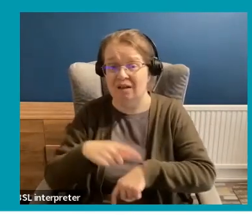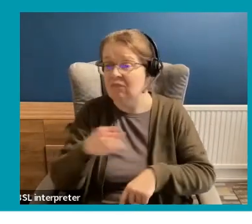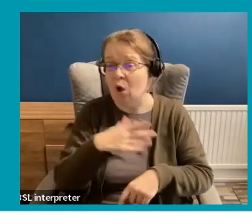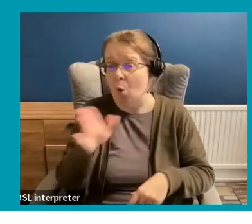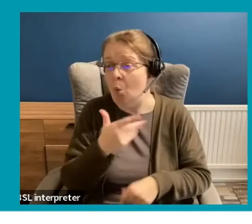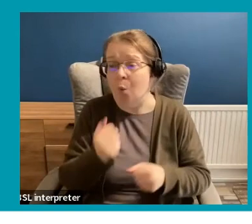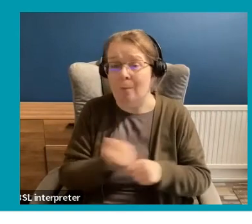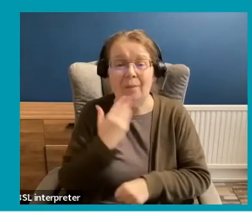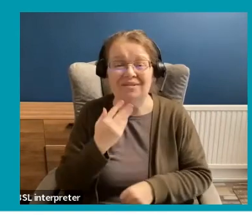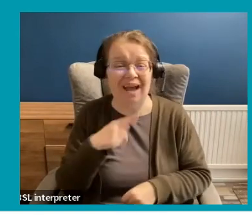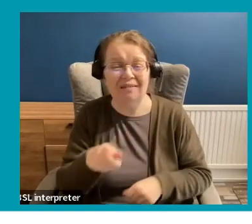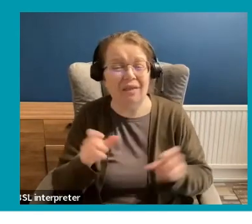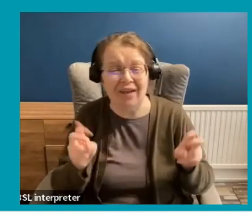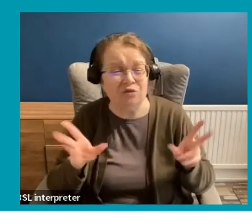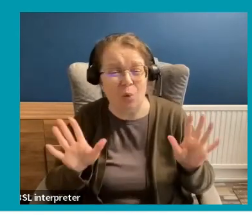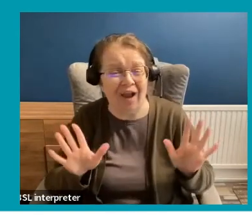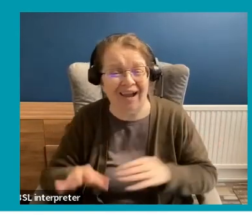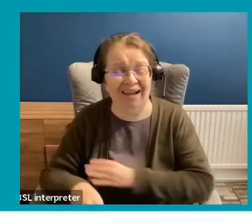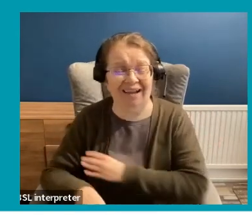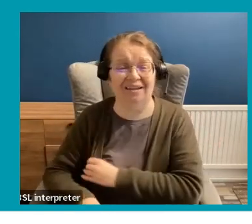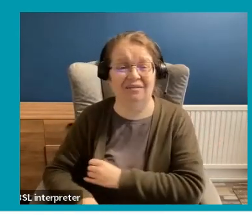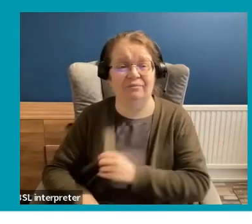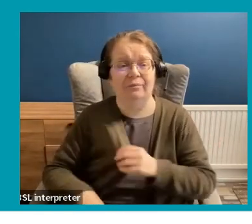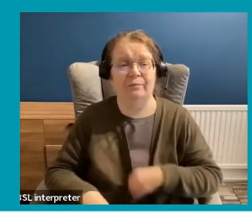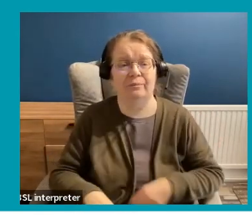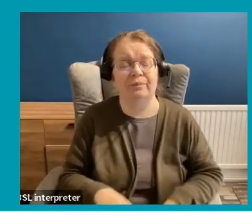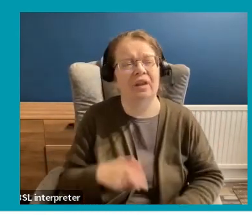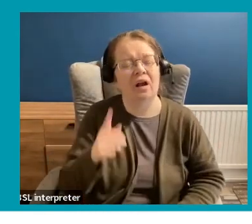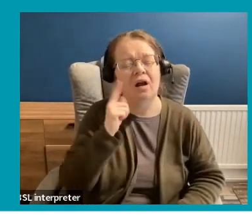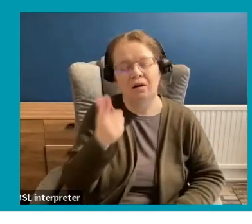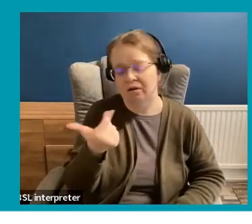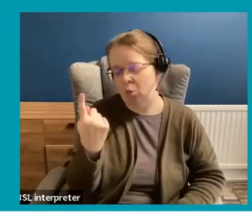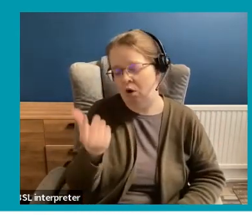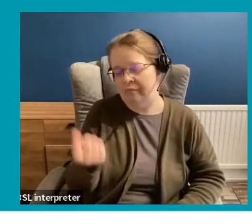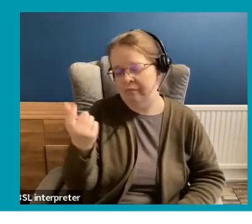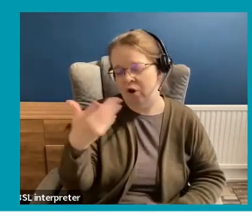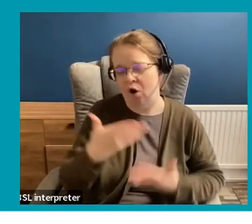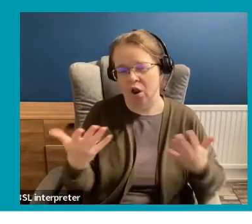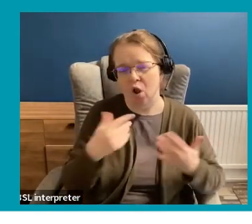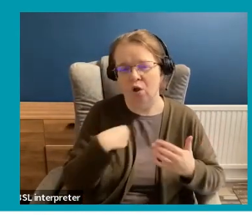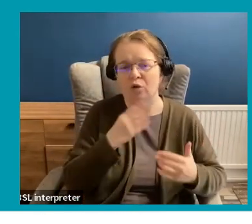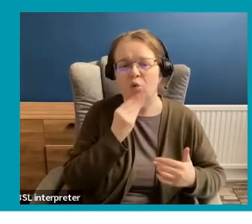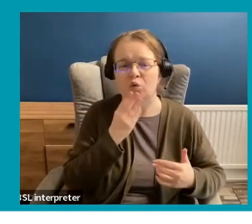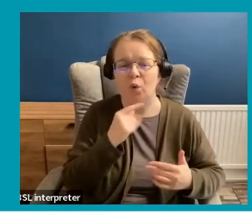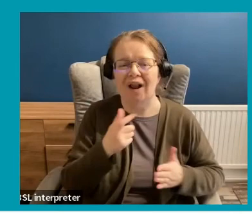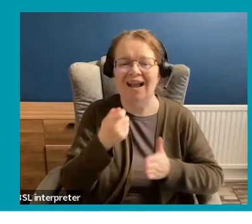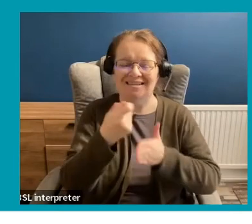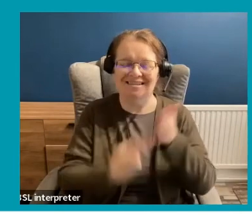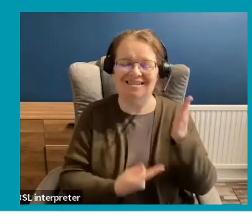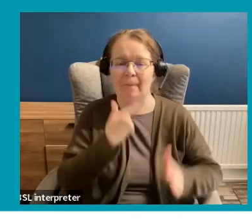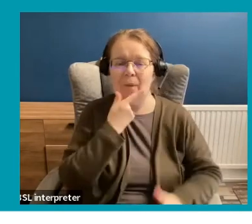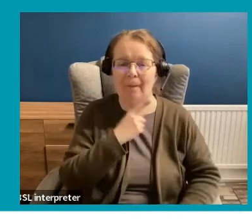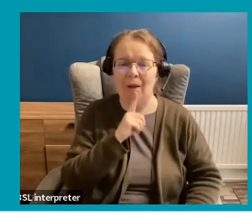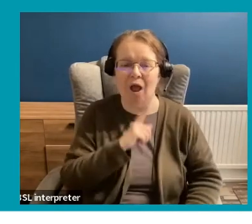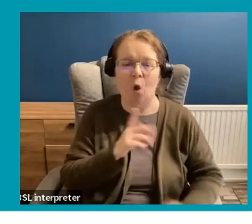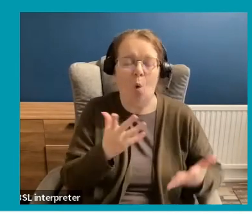Yes, the one that comes up a lot is whether we say disabled people or person with a disability.